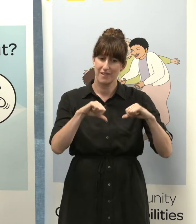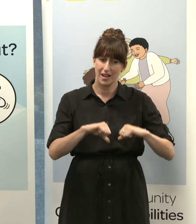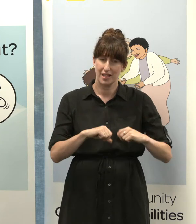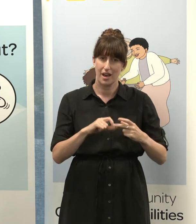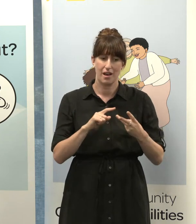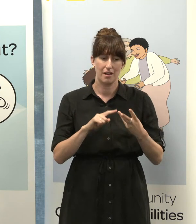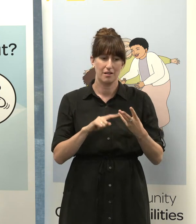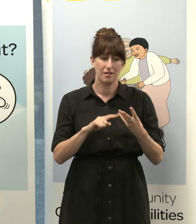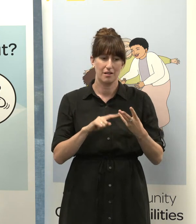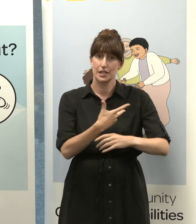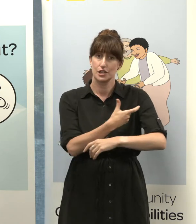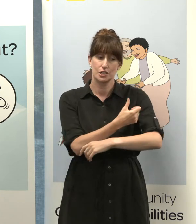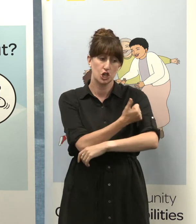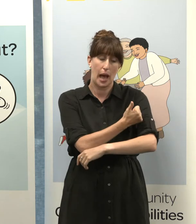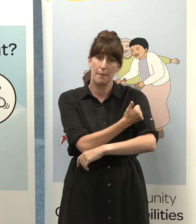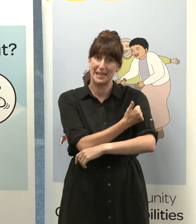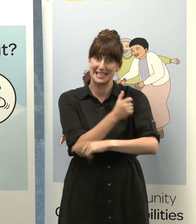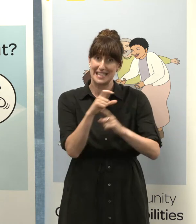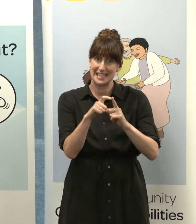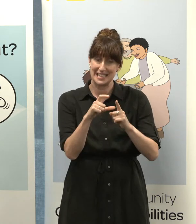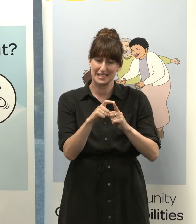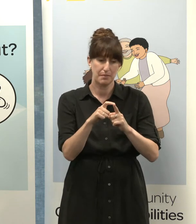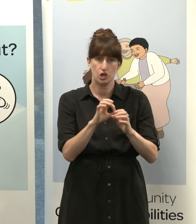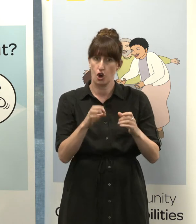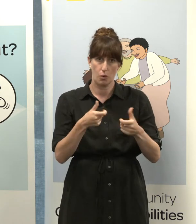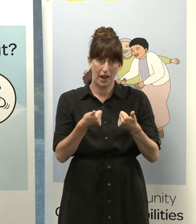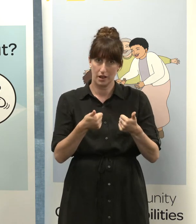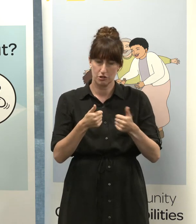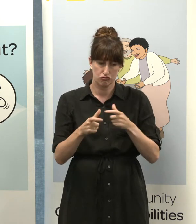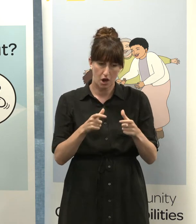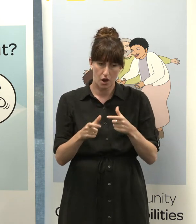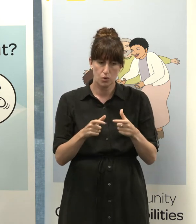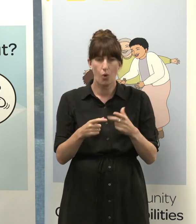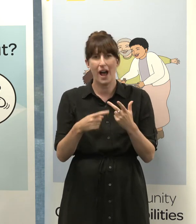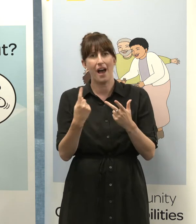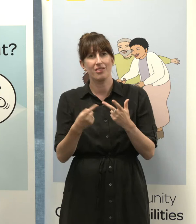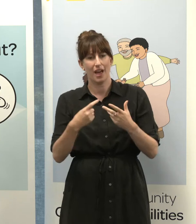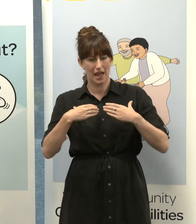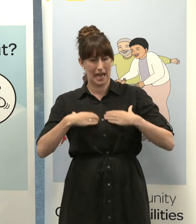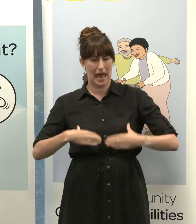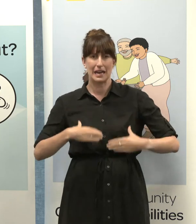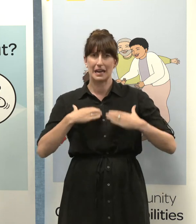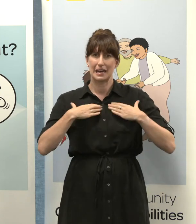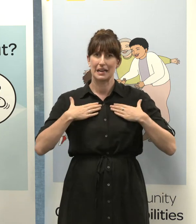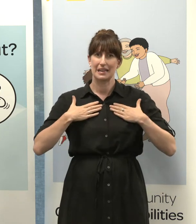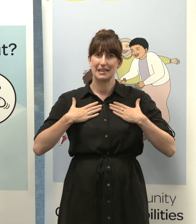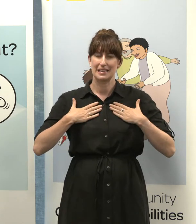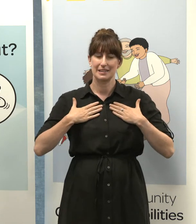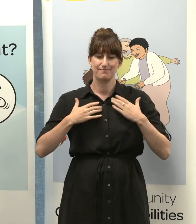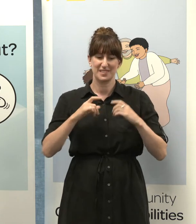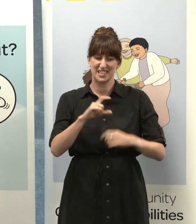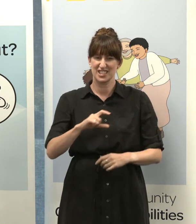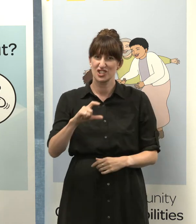who have conducive heart